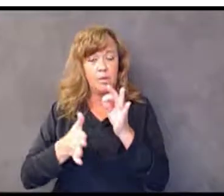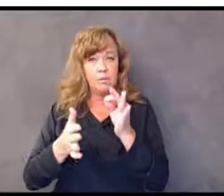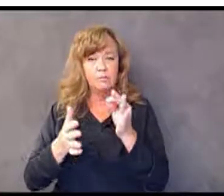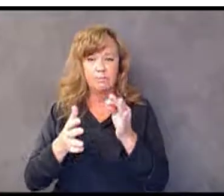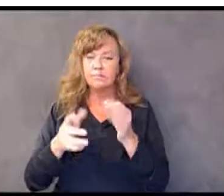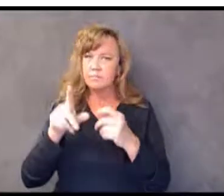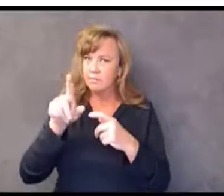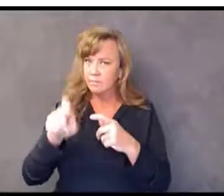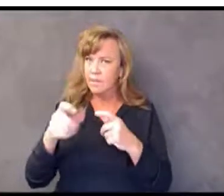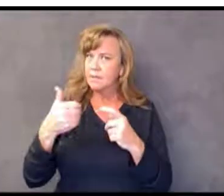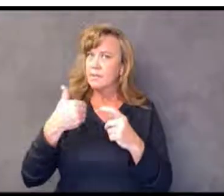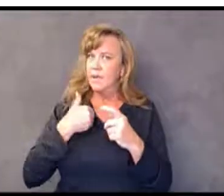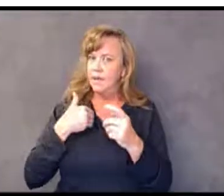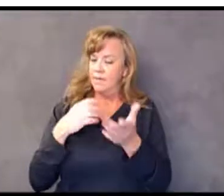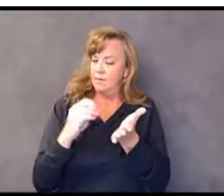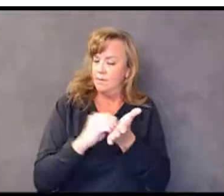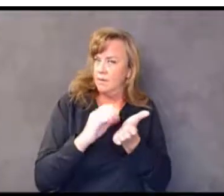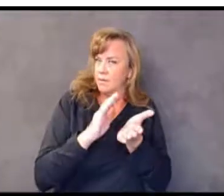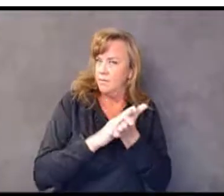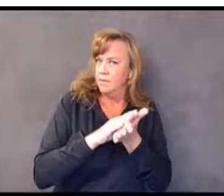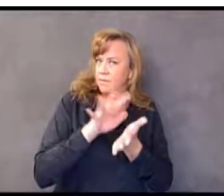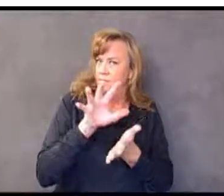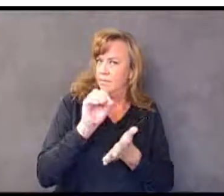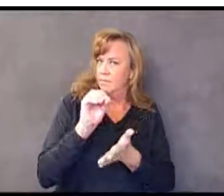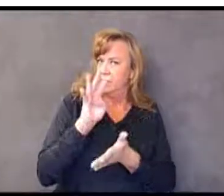documented in their 504 or IEP.